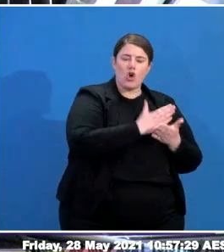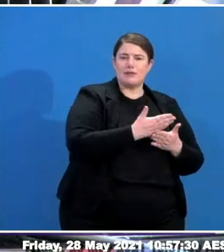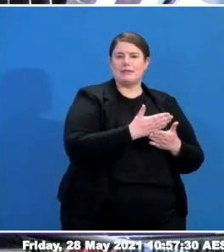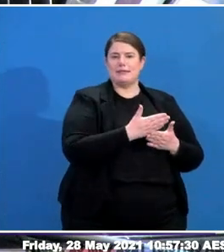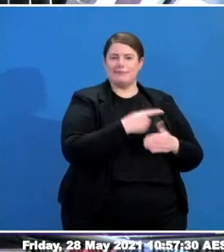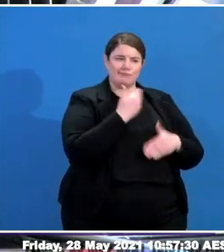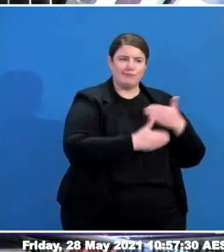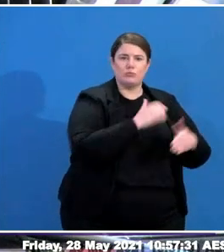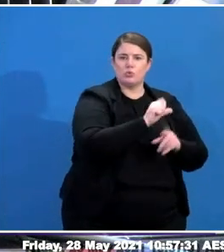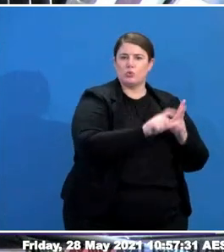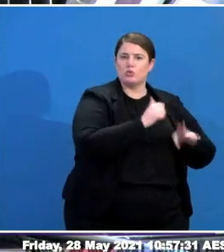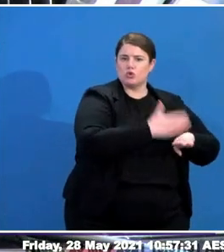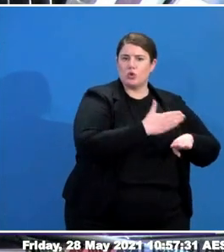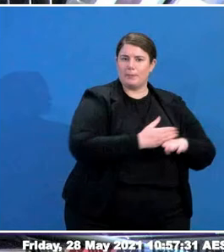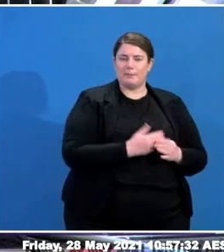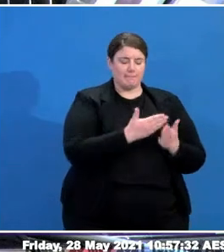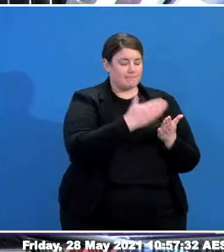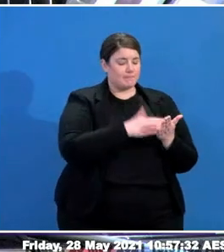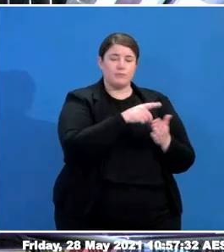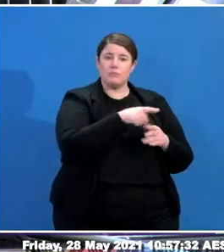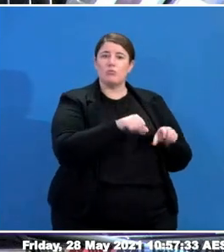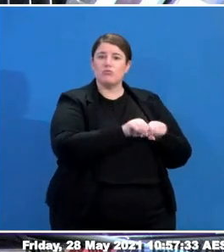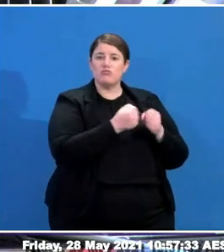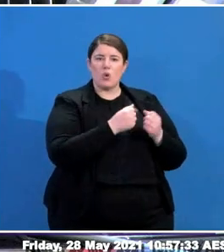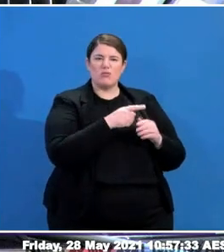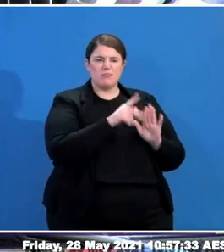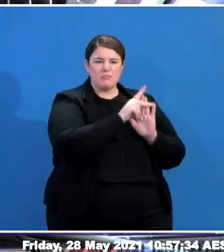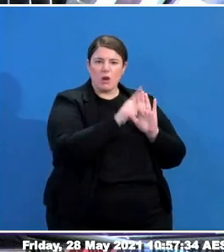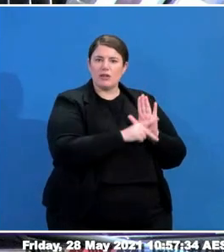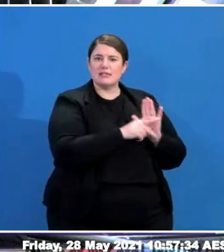a breach of your duty to comply with your duty of good faith and fidelity to